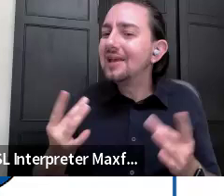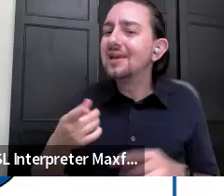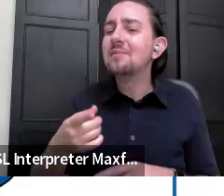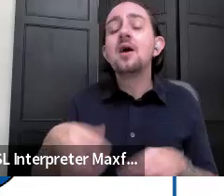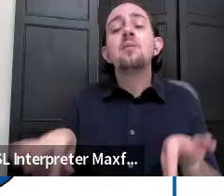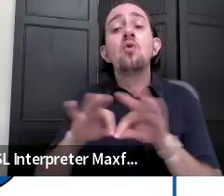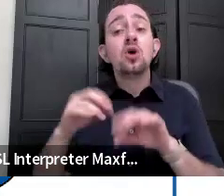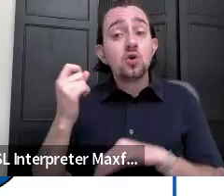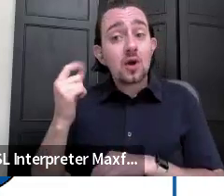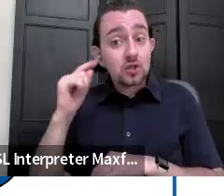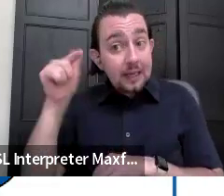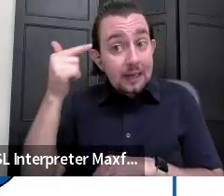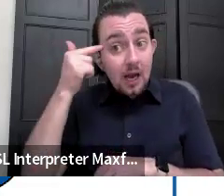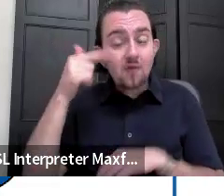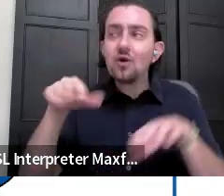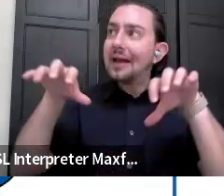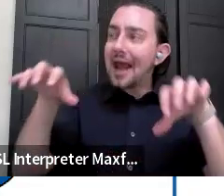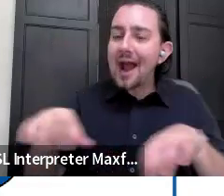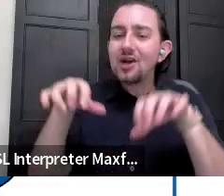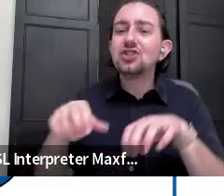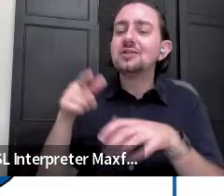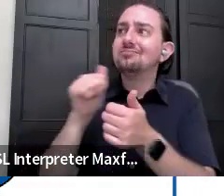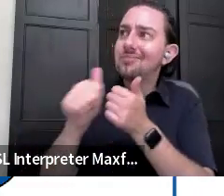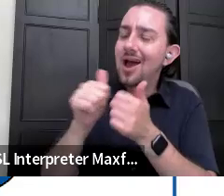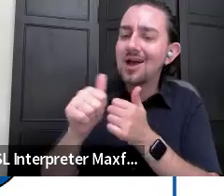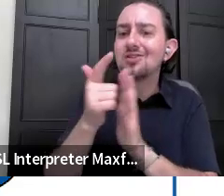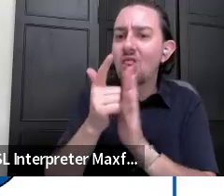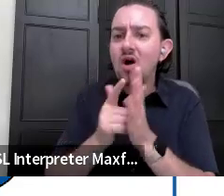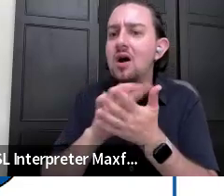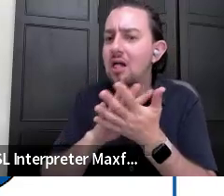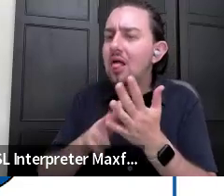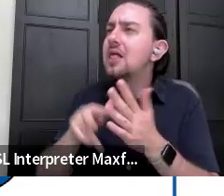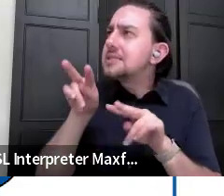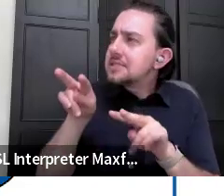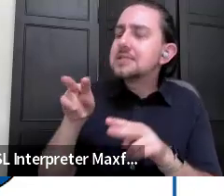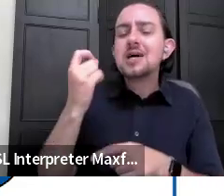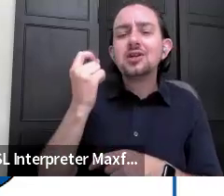actions are for people -- for people with disabilities can help you understand your rights.